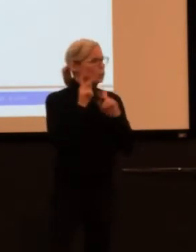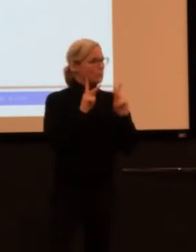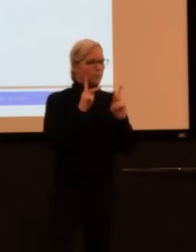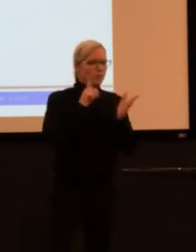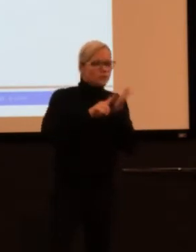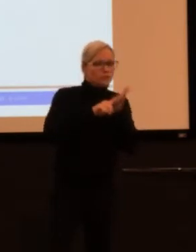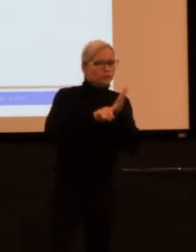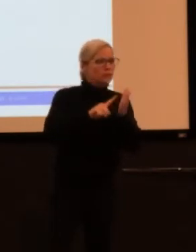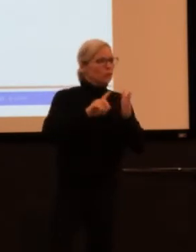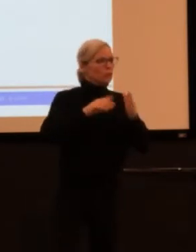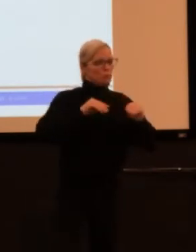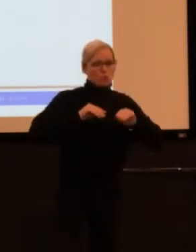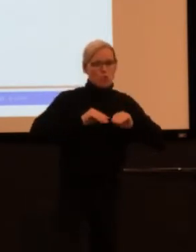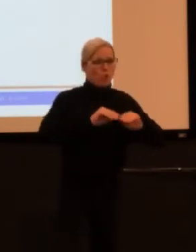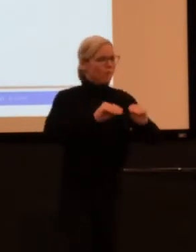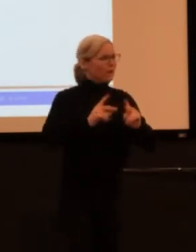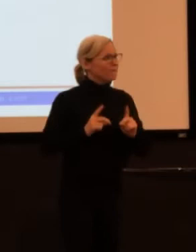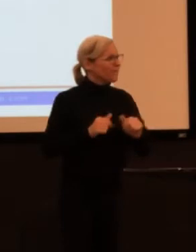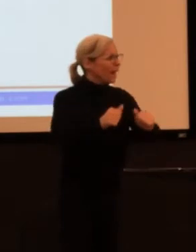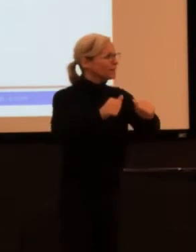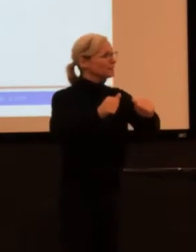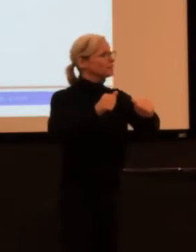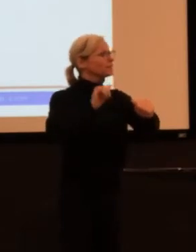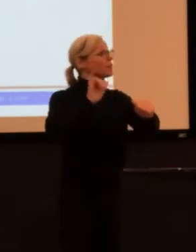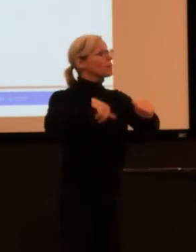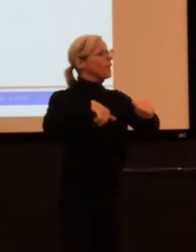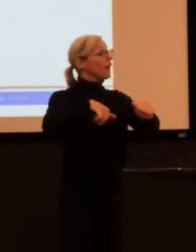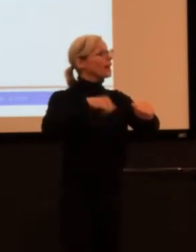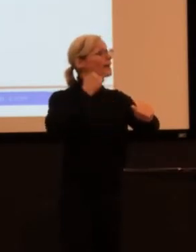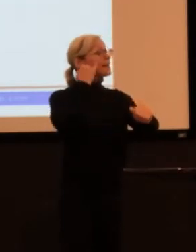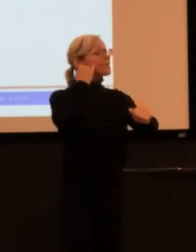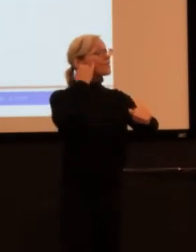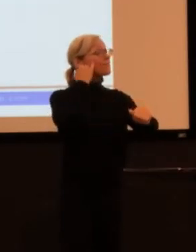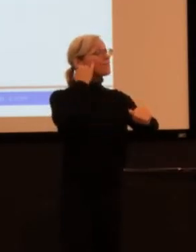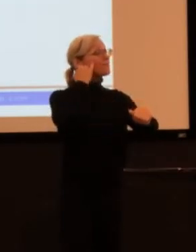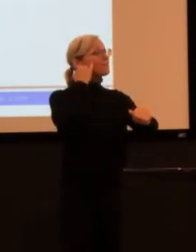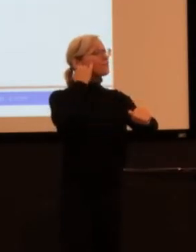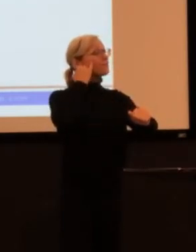that if you publish information, we have a question?